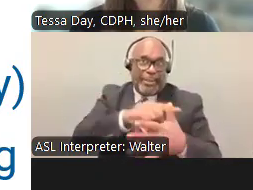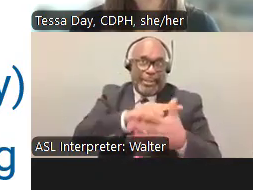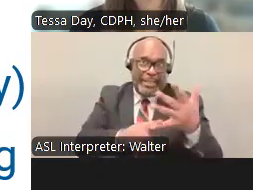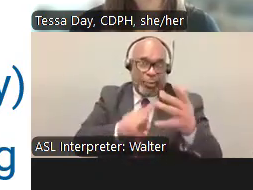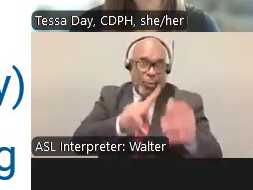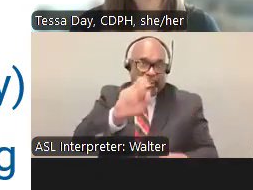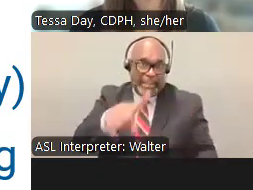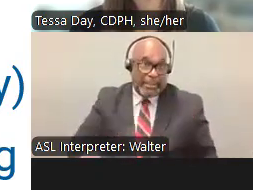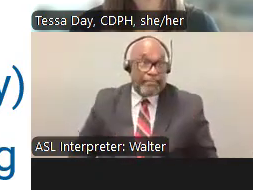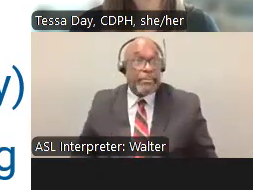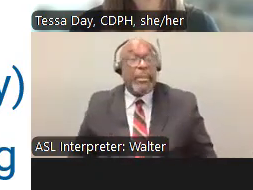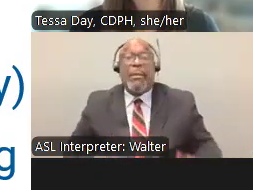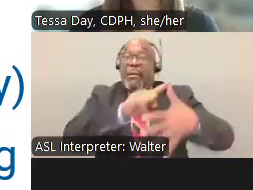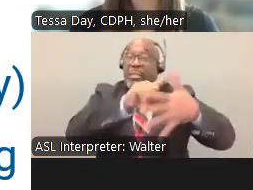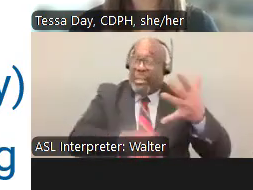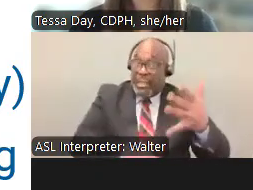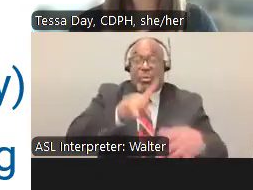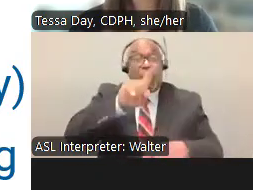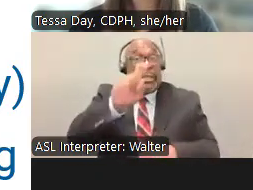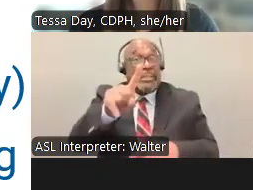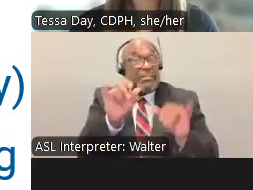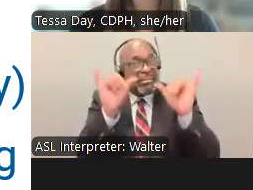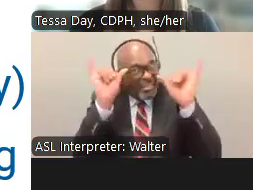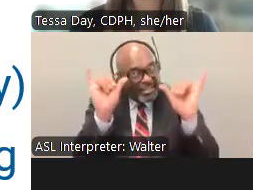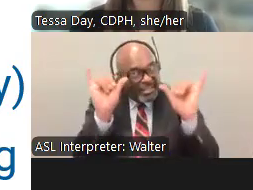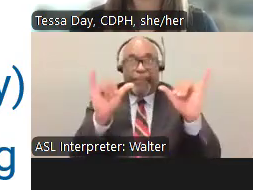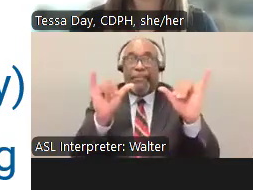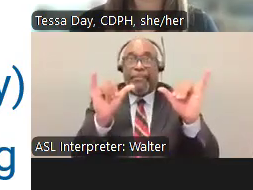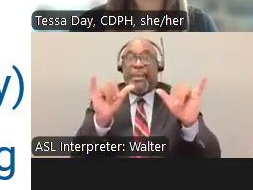13:21:24 These questions are the same and 13:21:26 the same methods used by the